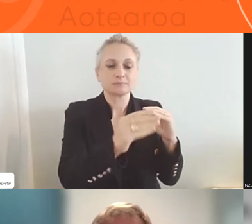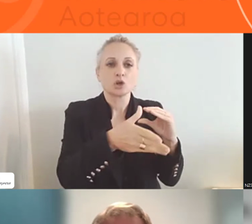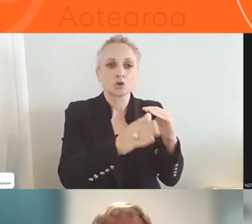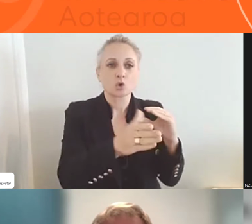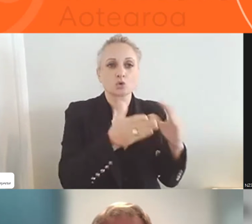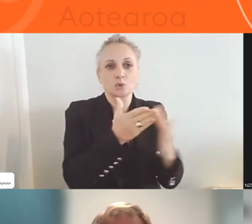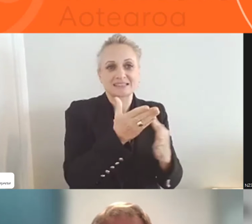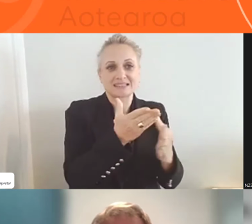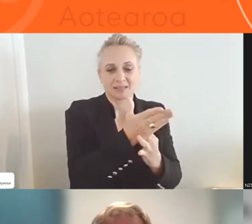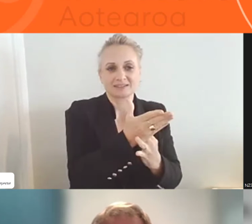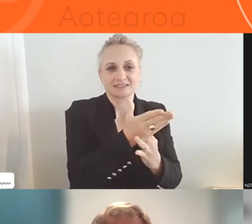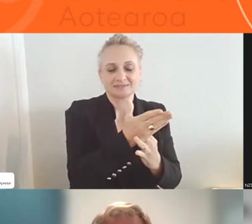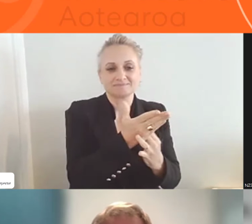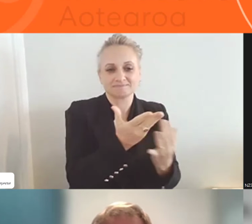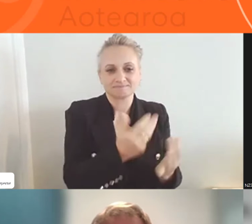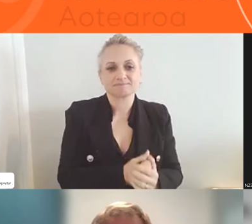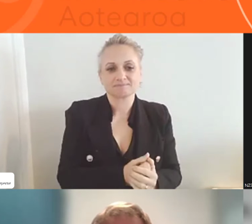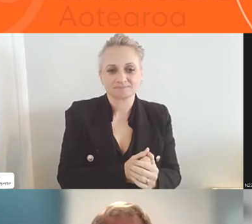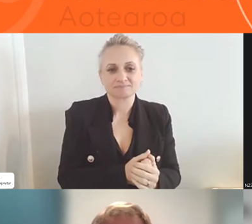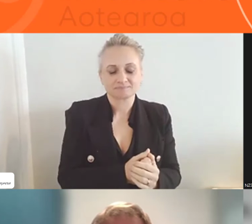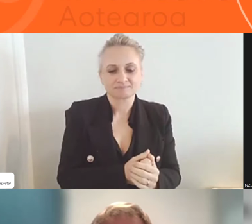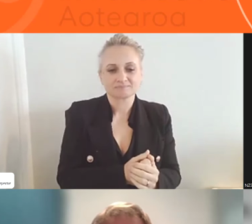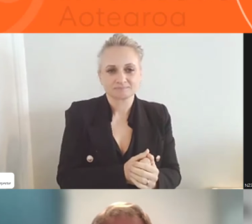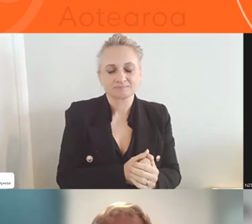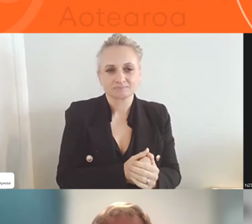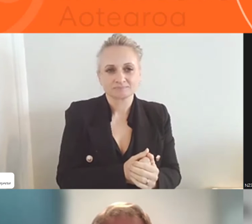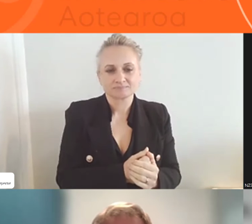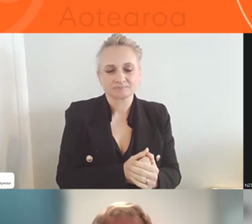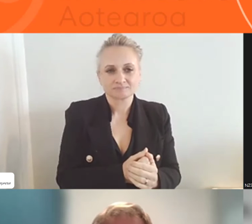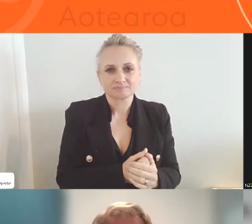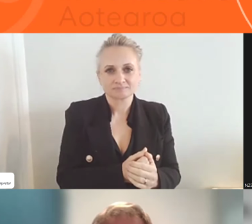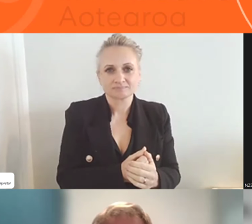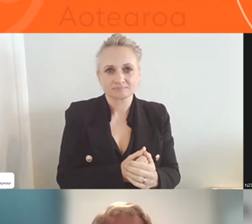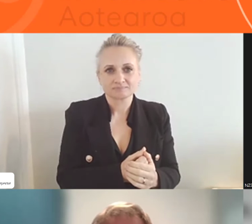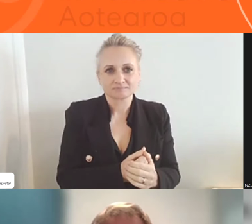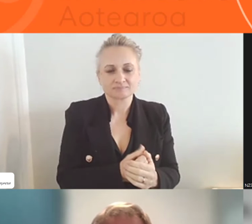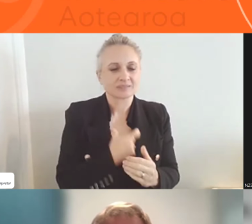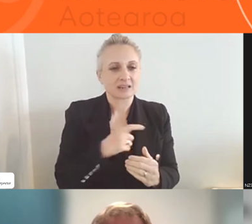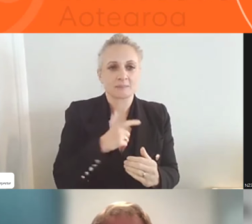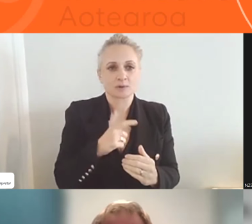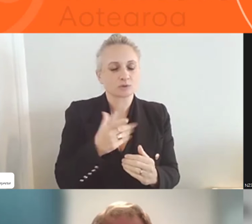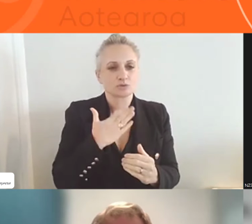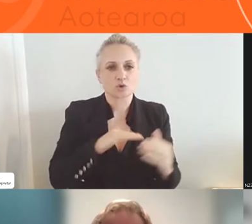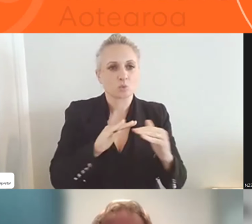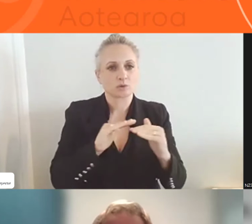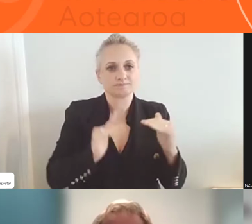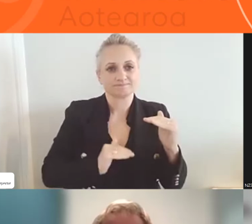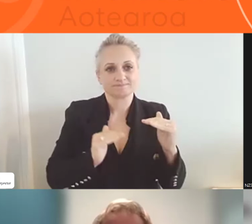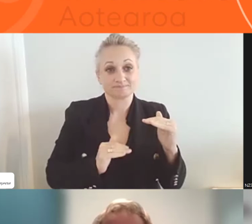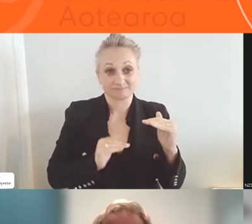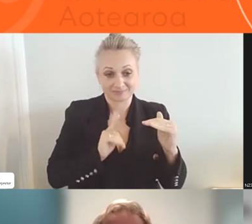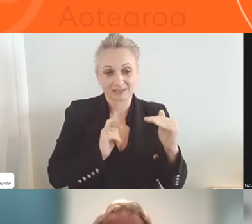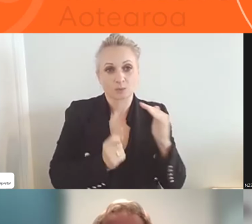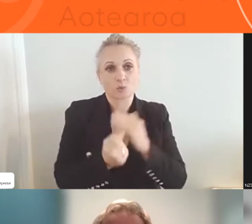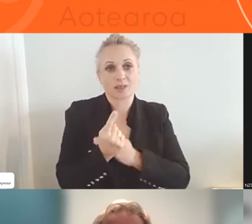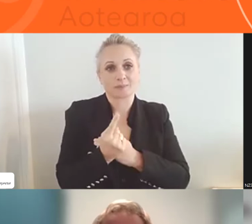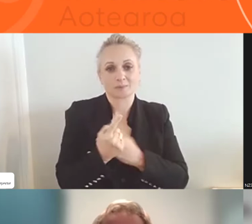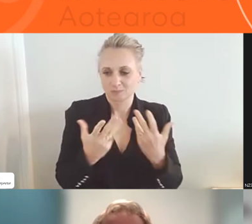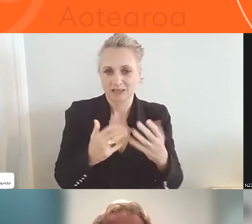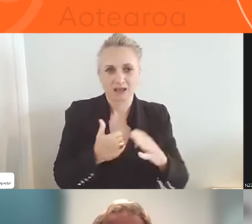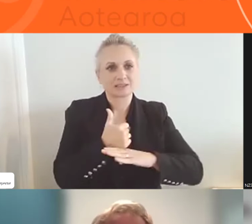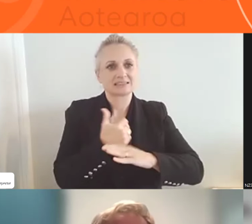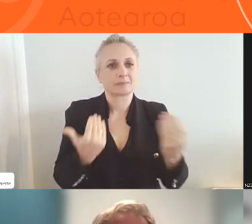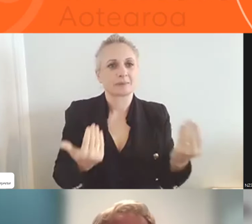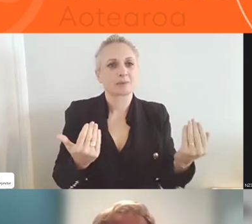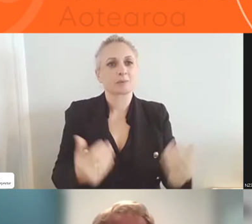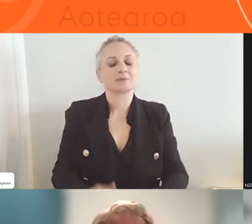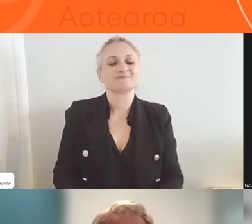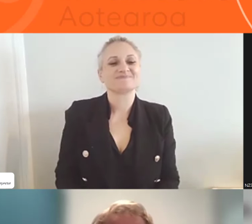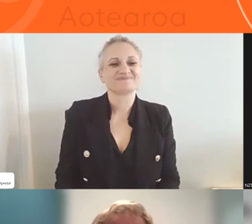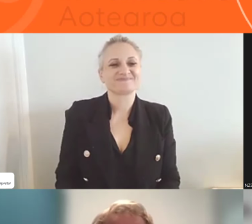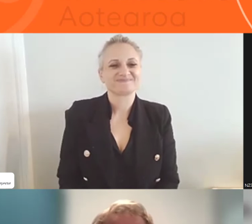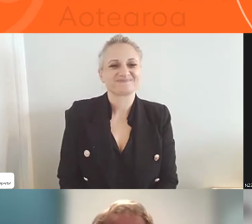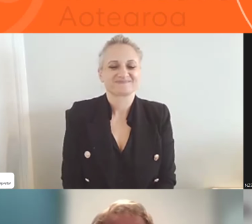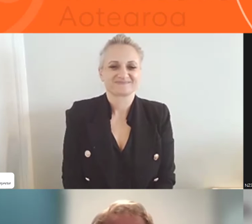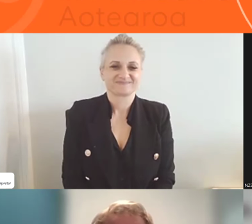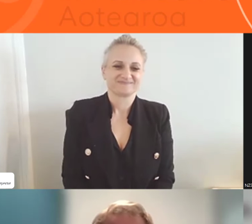because otherwise you end up with inequality. That's me. Thank you